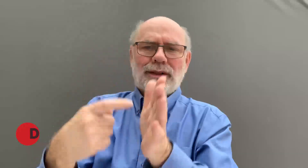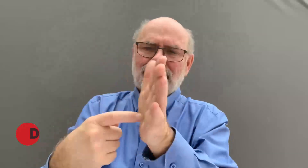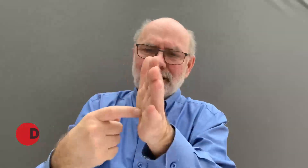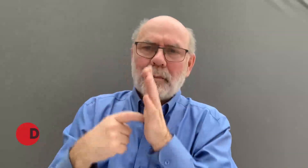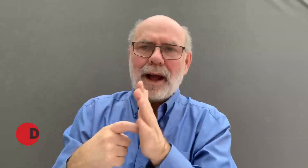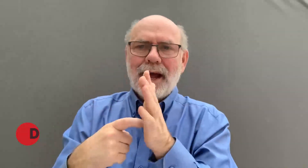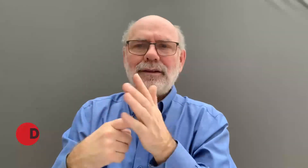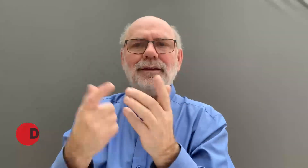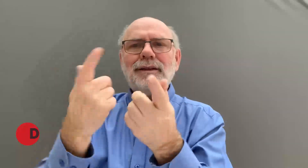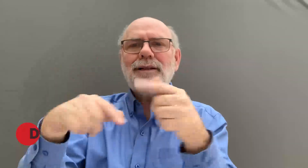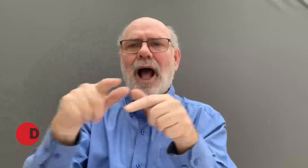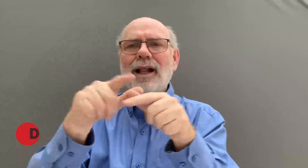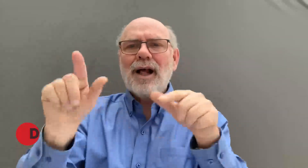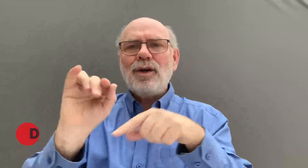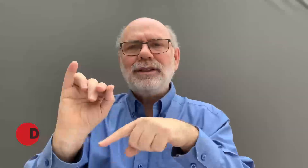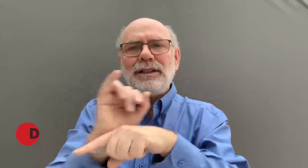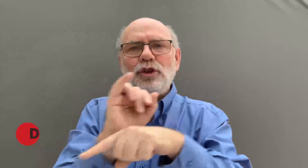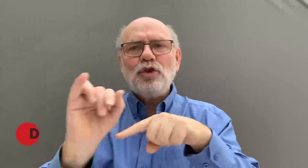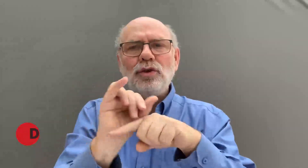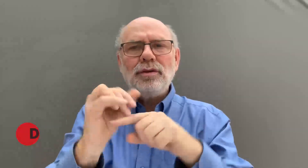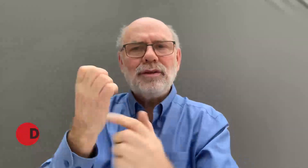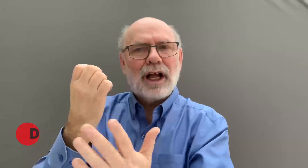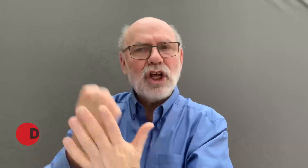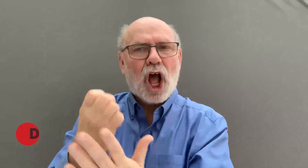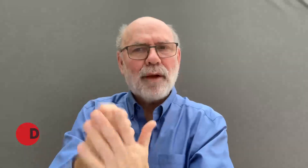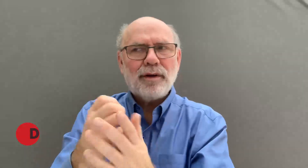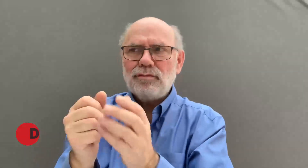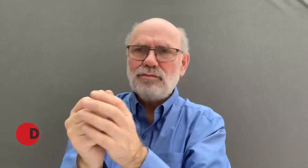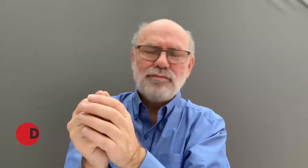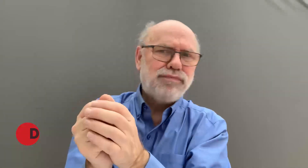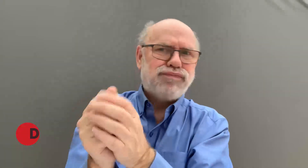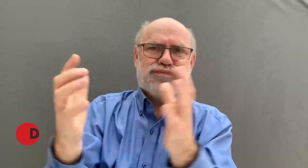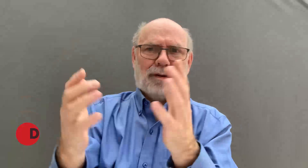and demands in the sign language industry, economic growth